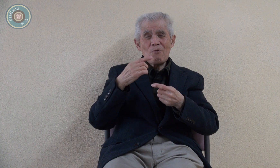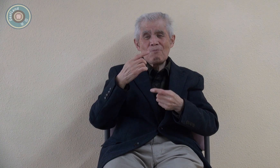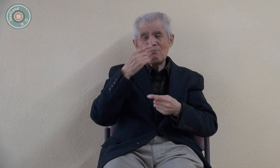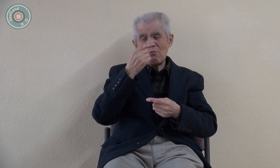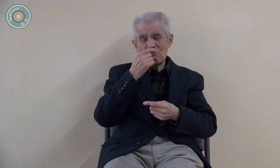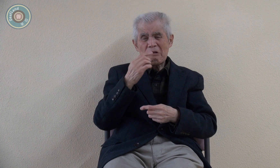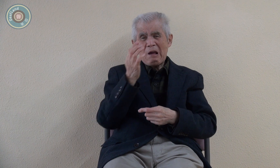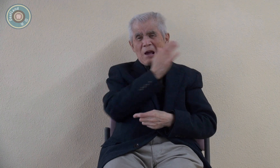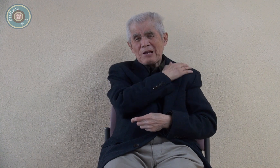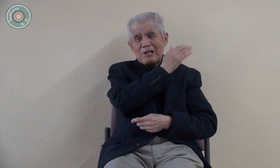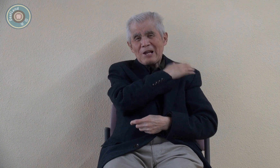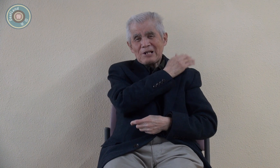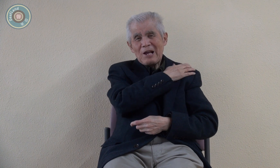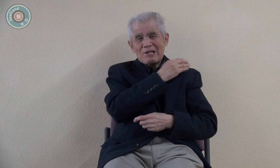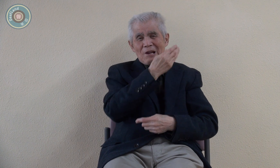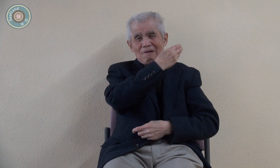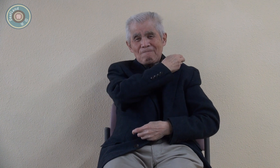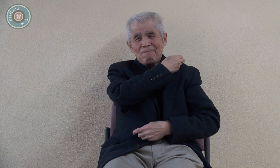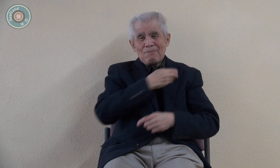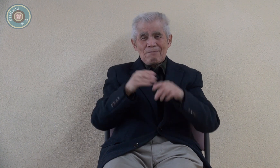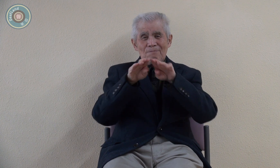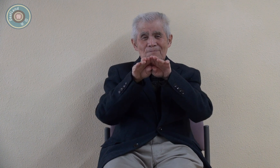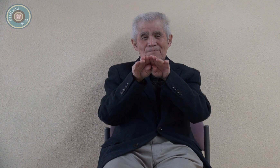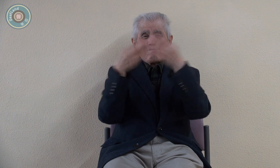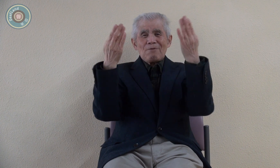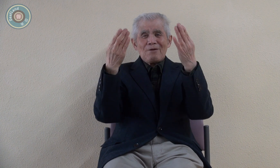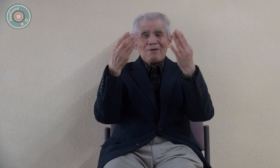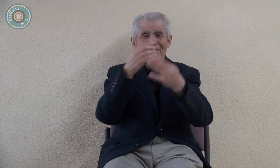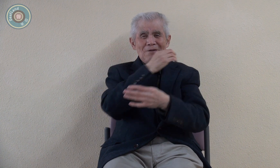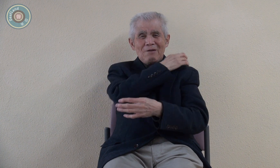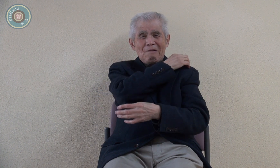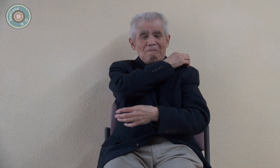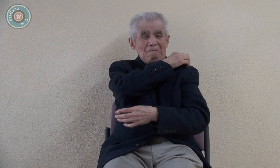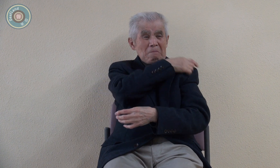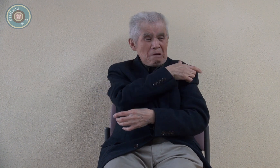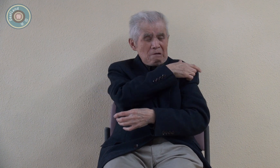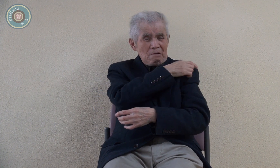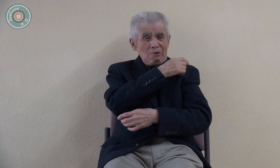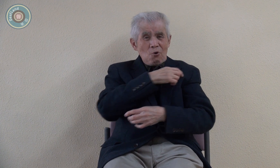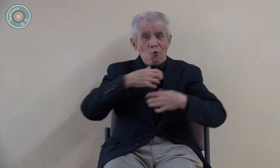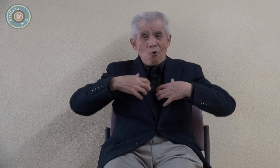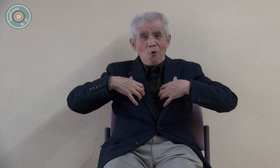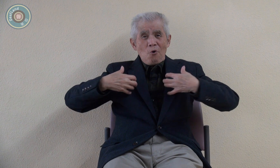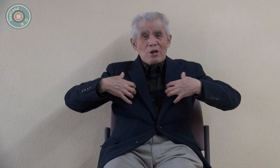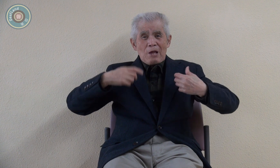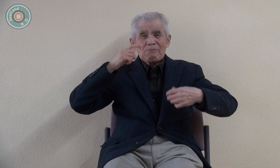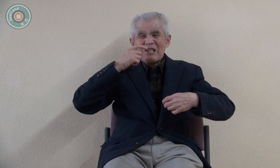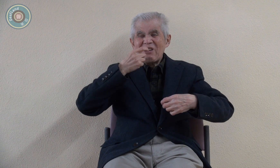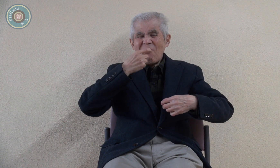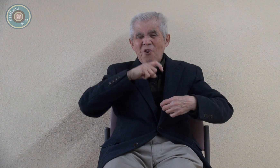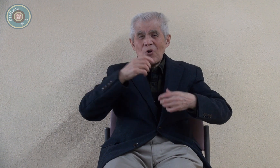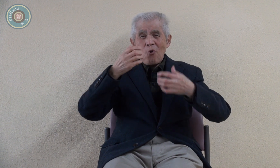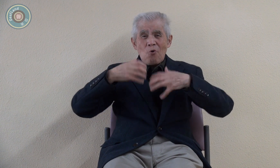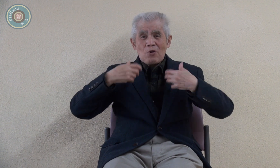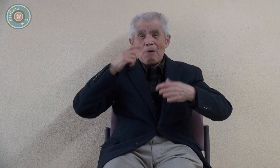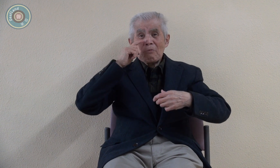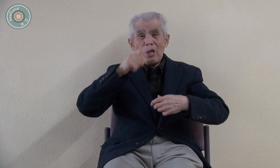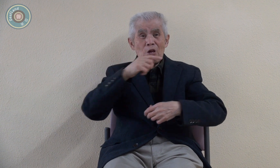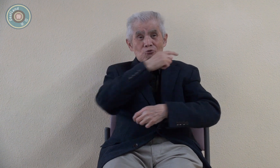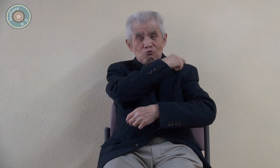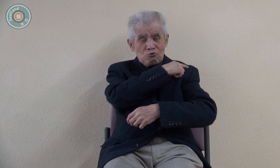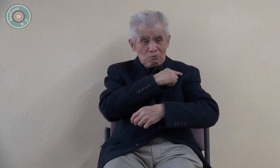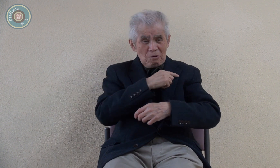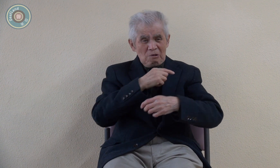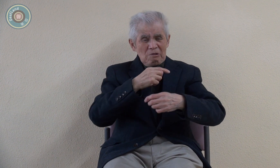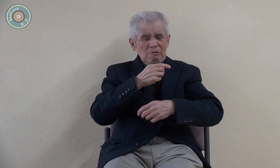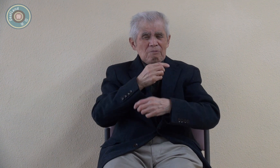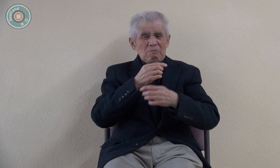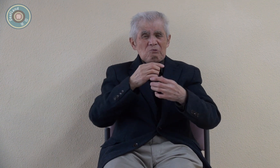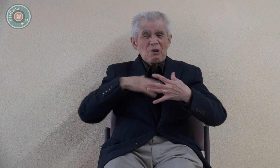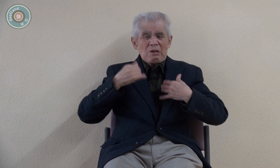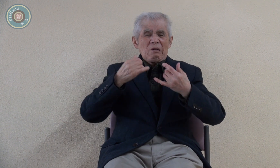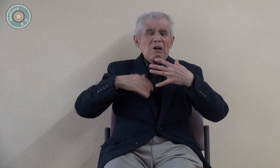I had a cut on my shoulder I could see the white bone